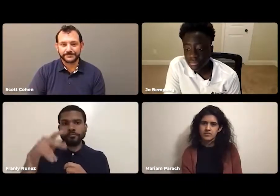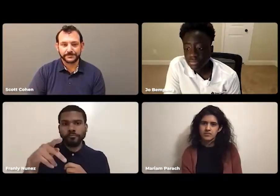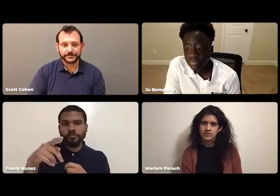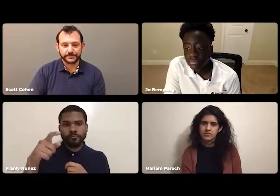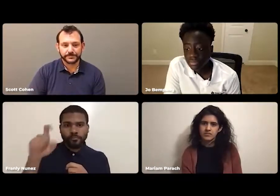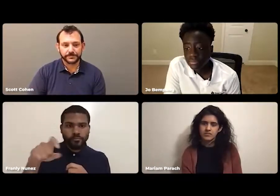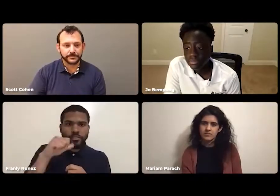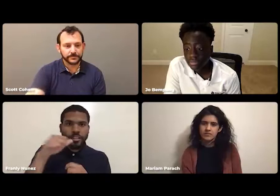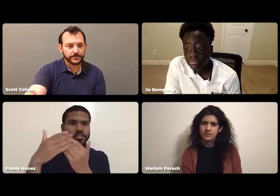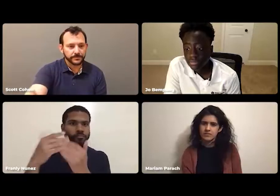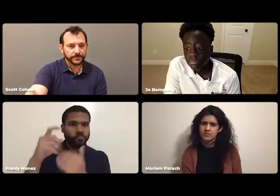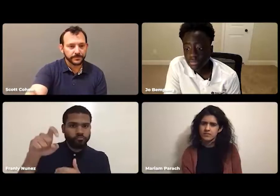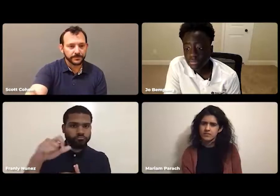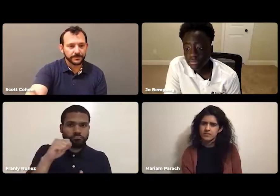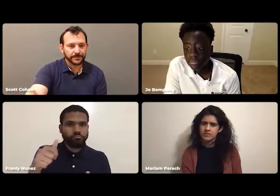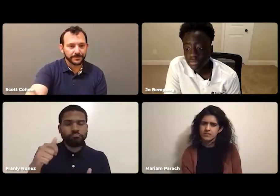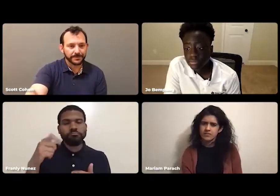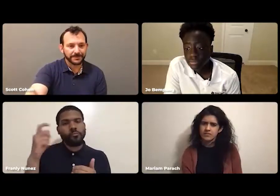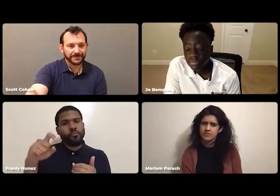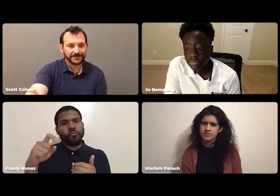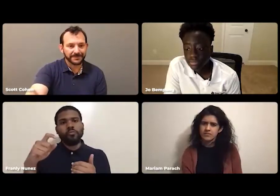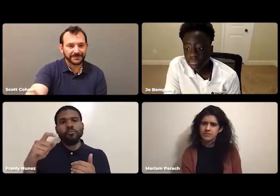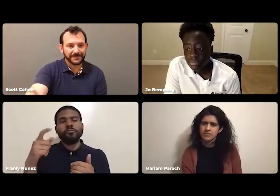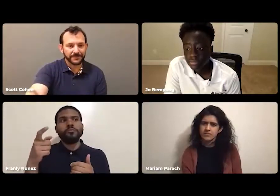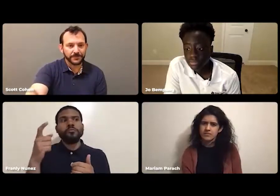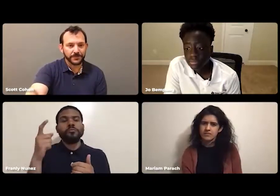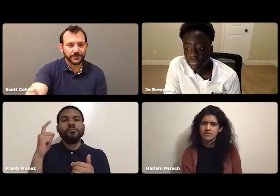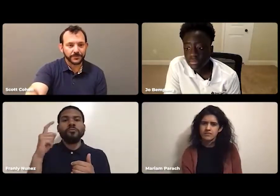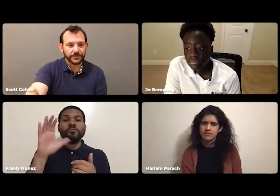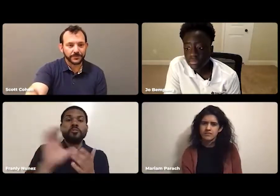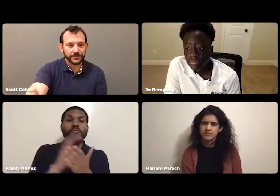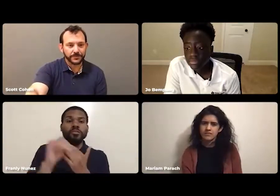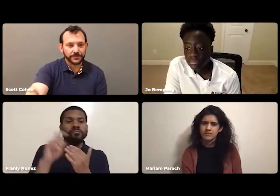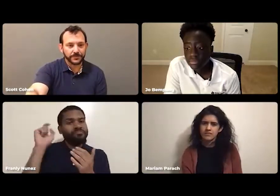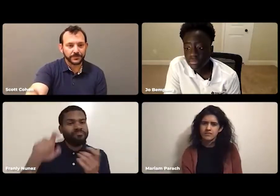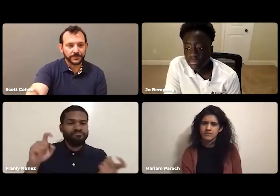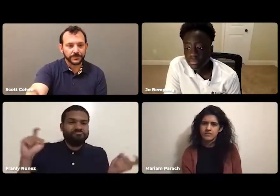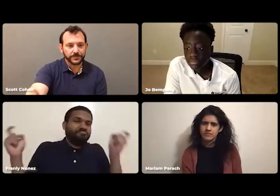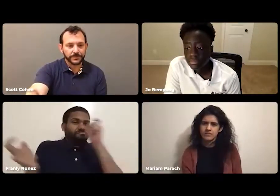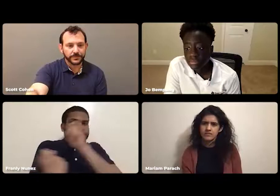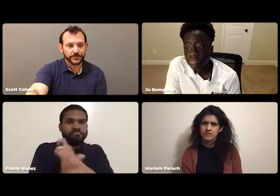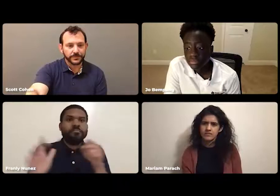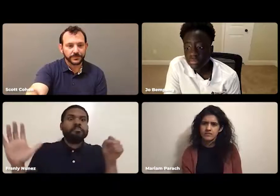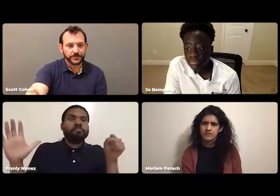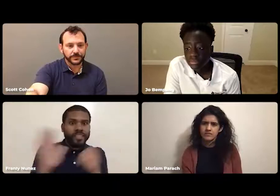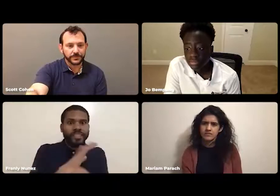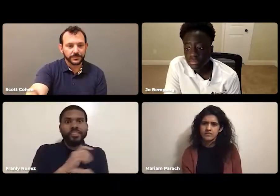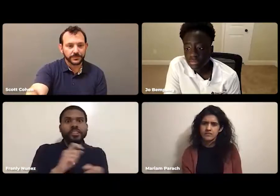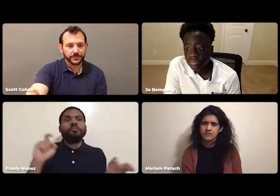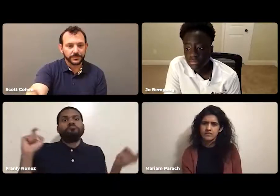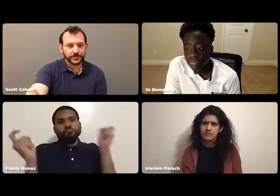The concept of allyship isn't an easy concept.